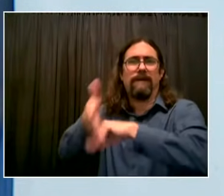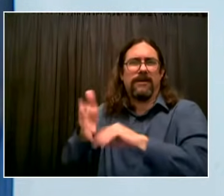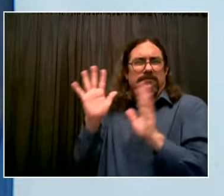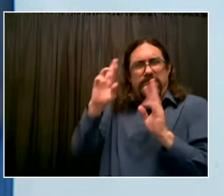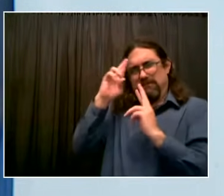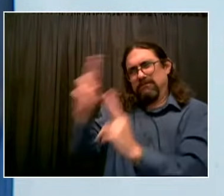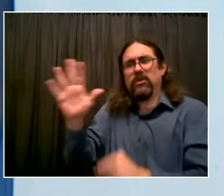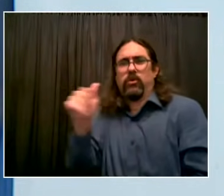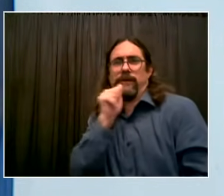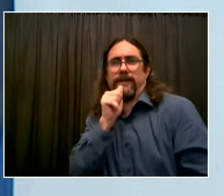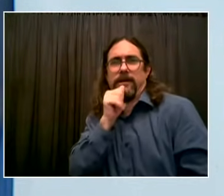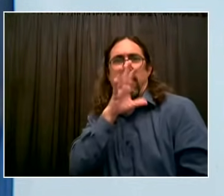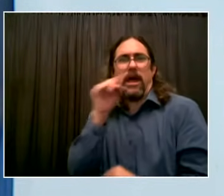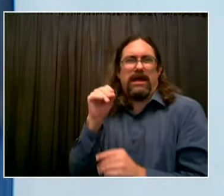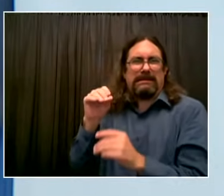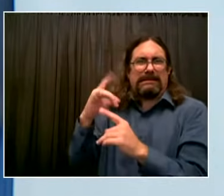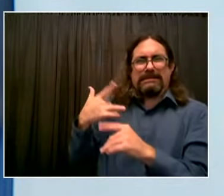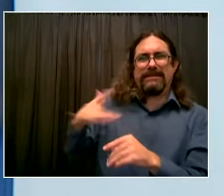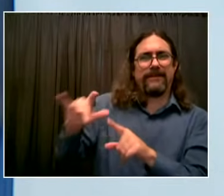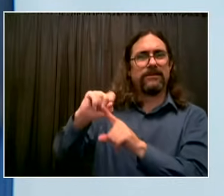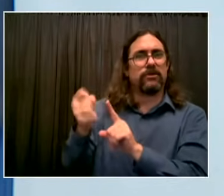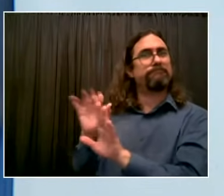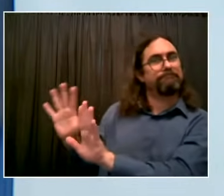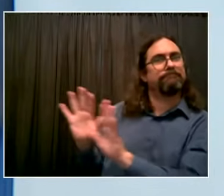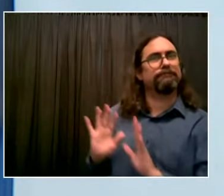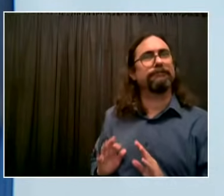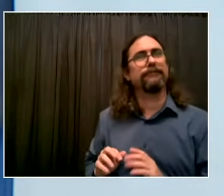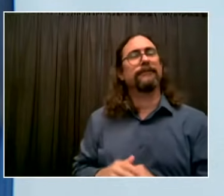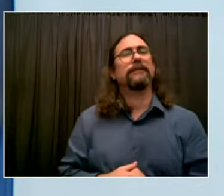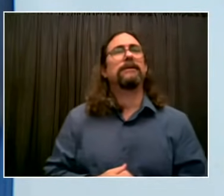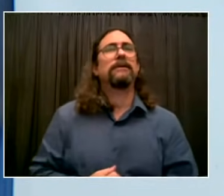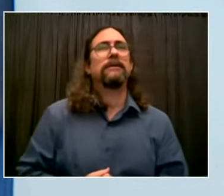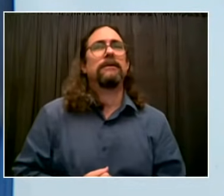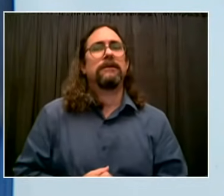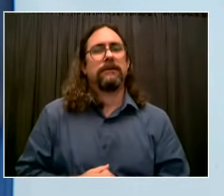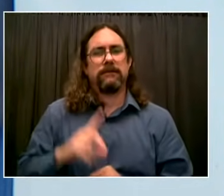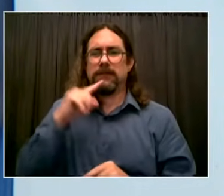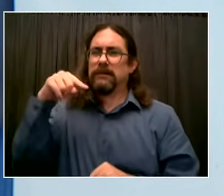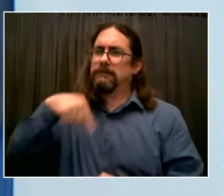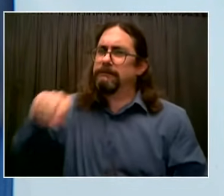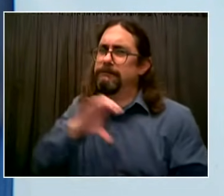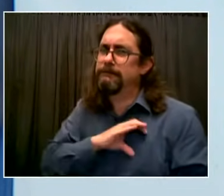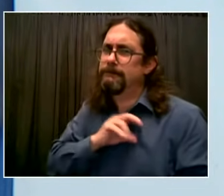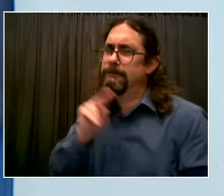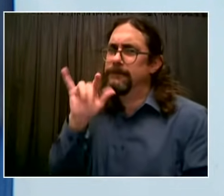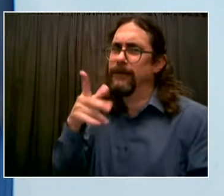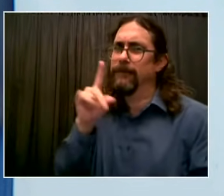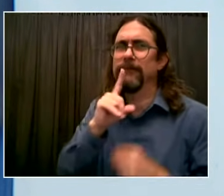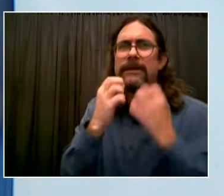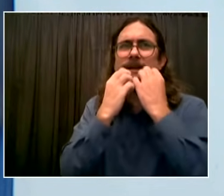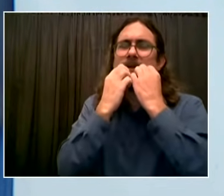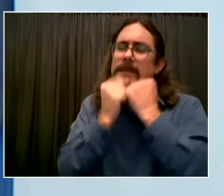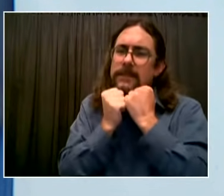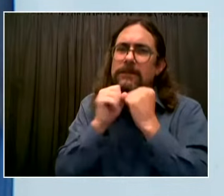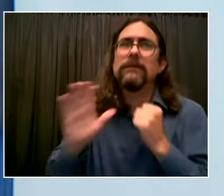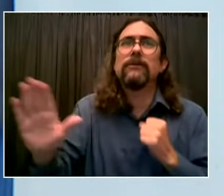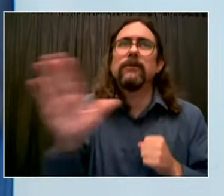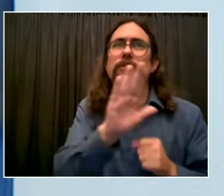IMPLMEENETD NDIUSTRY STANDARDS WHEN IT COMES TO CYBER SECURITY AND COMPLAINT PRIVACY, SO I WANT YOU TO KNOW